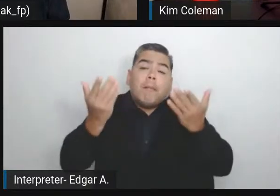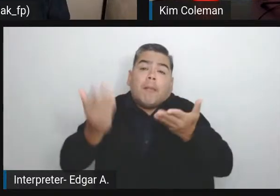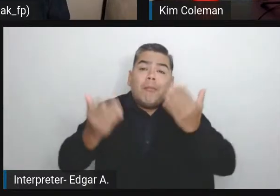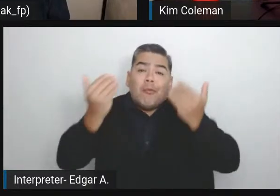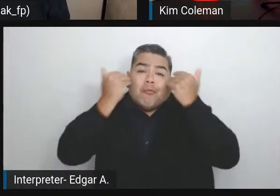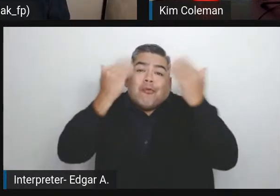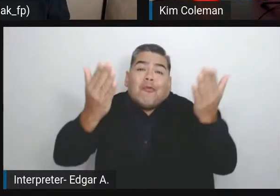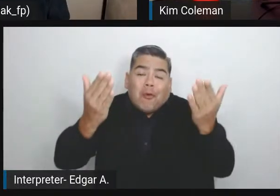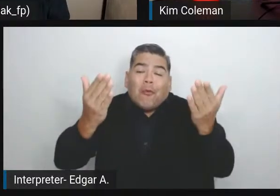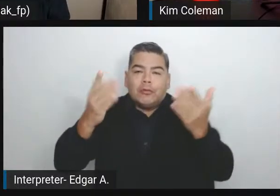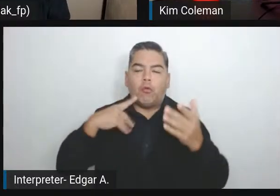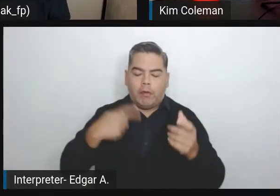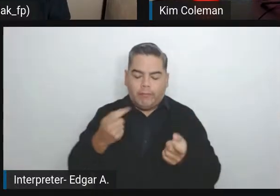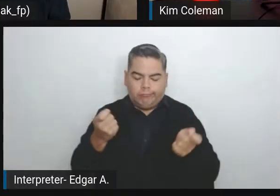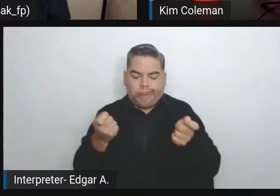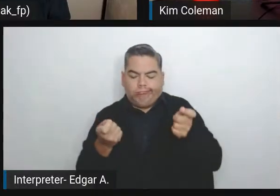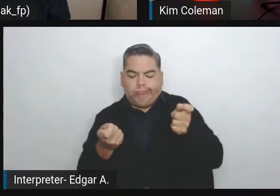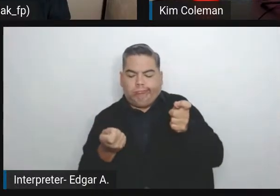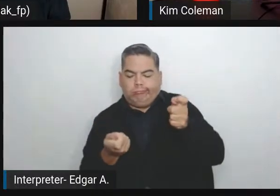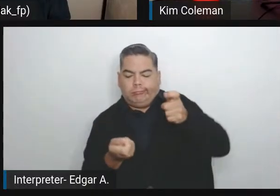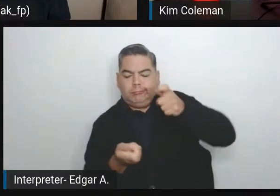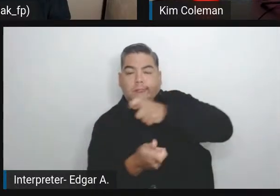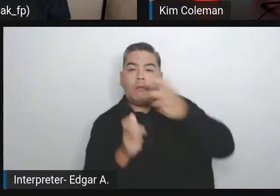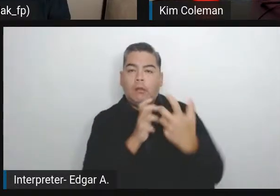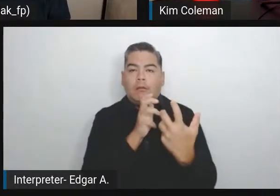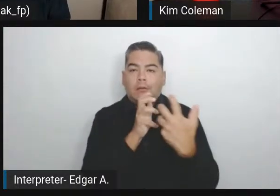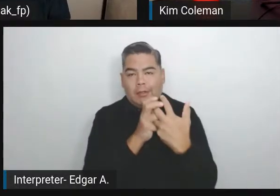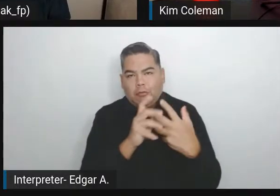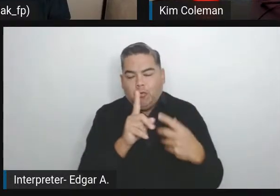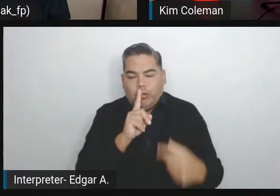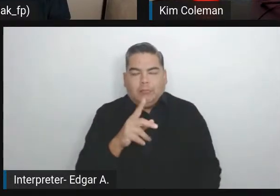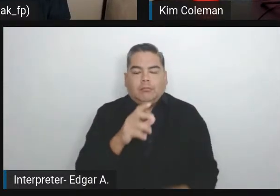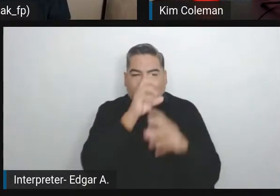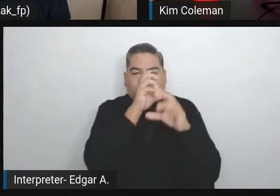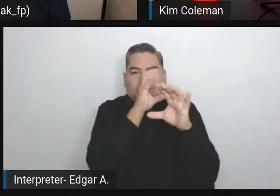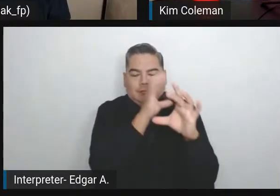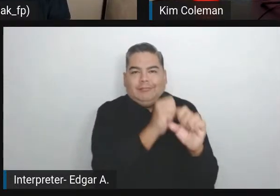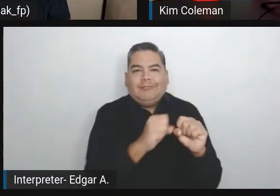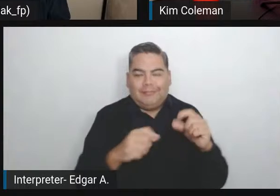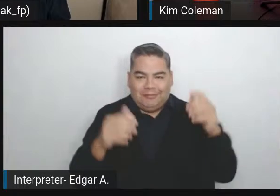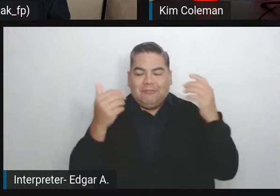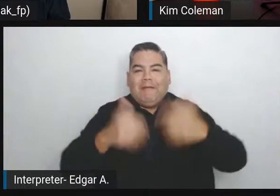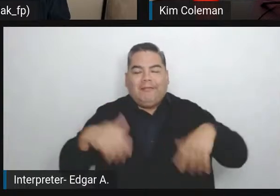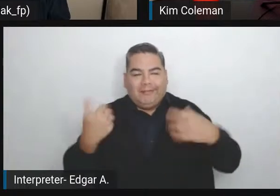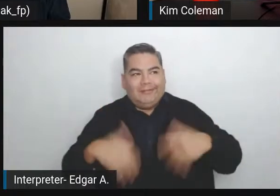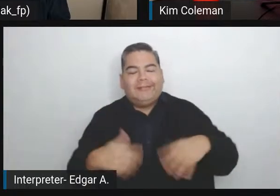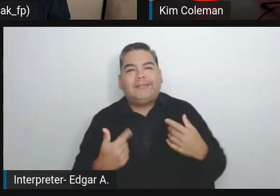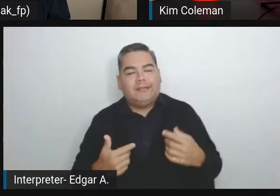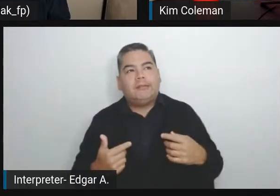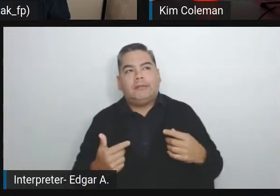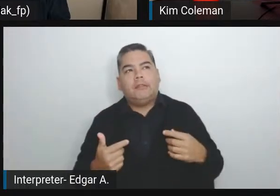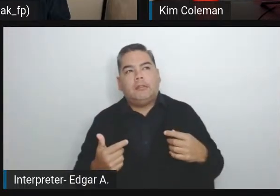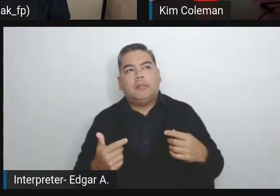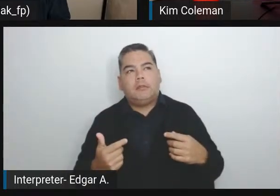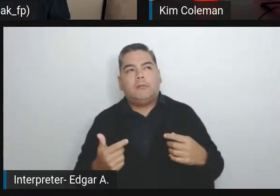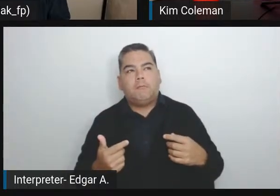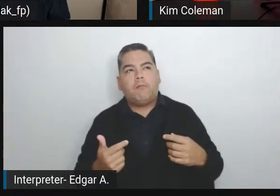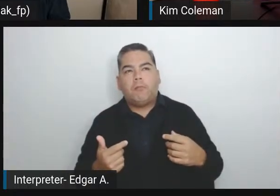things about something that we never knew before. So we have to constantly adapt and this is something come this is